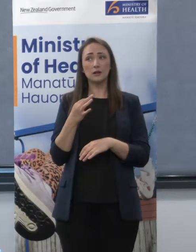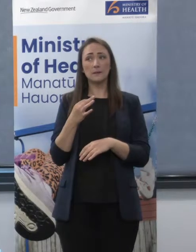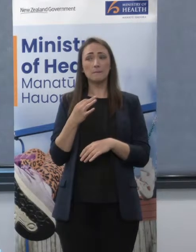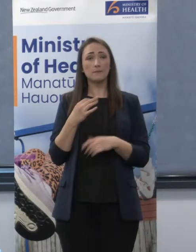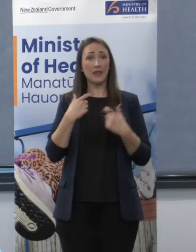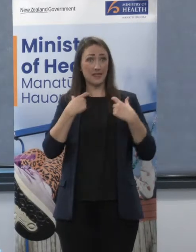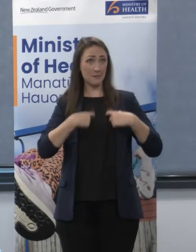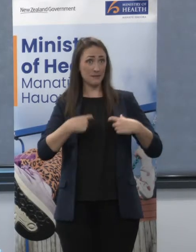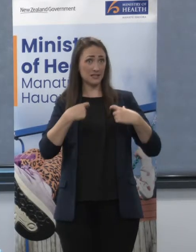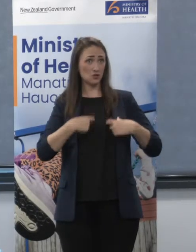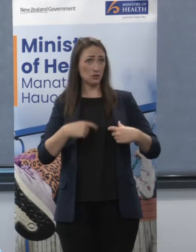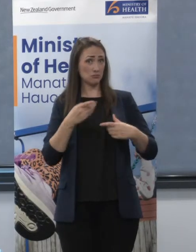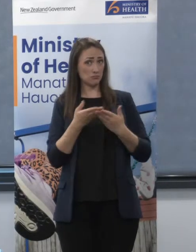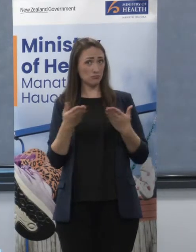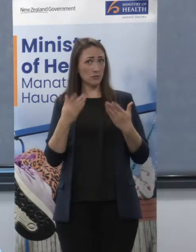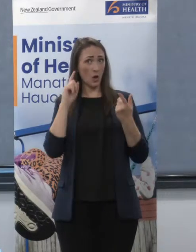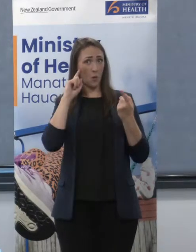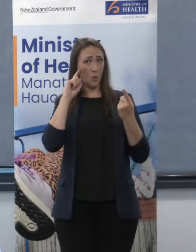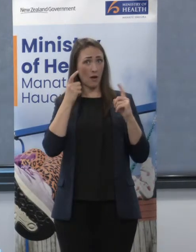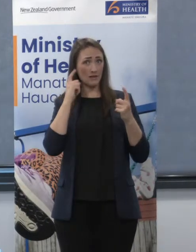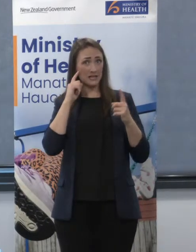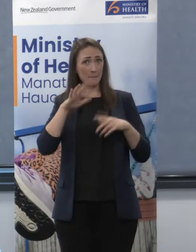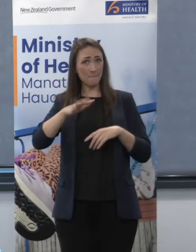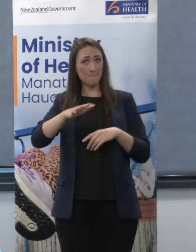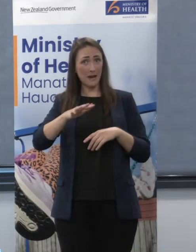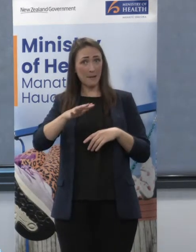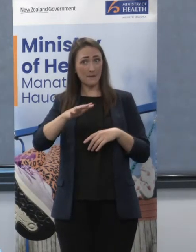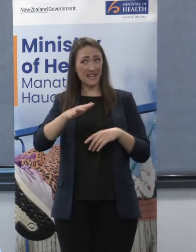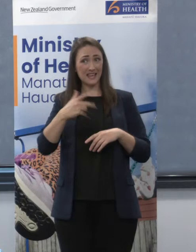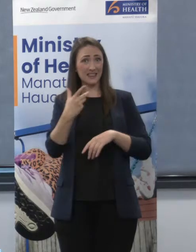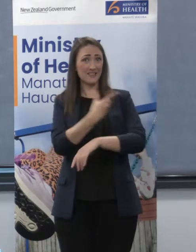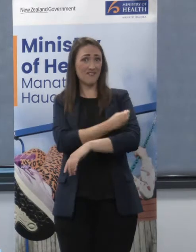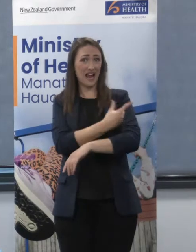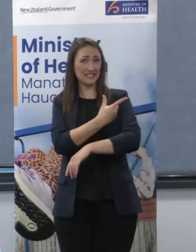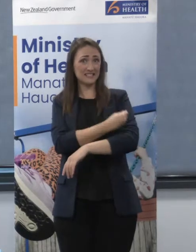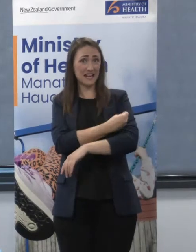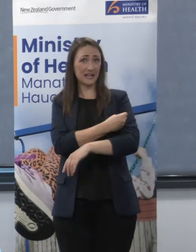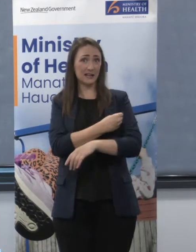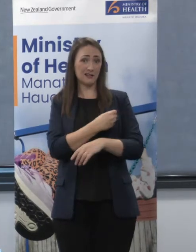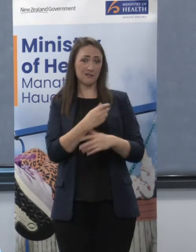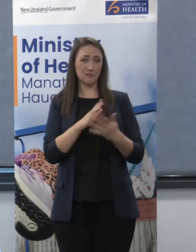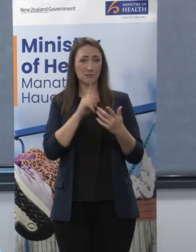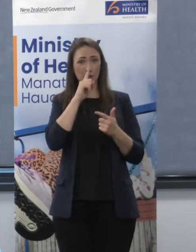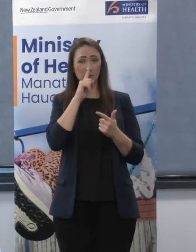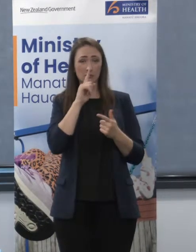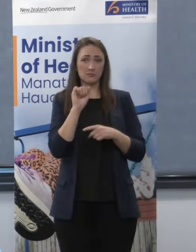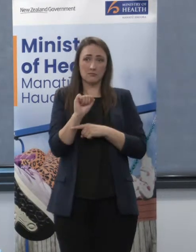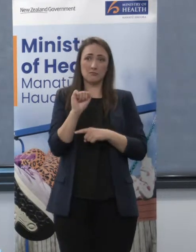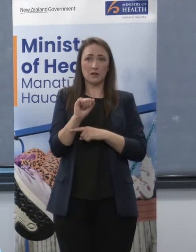decision for the family to take themselves. the momentum